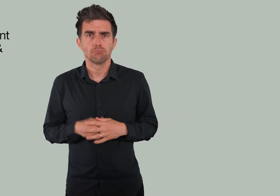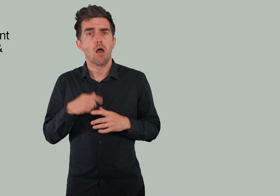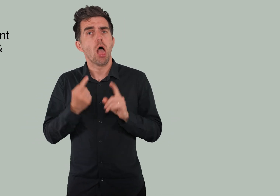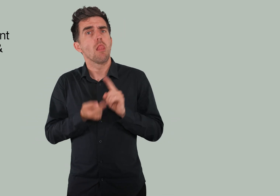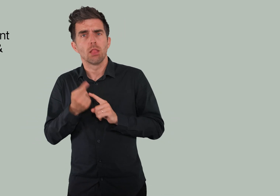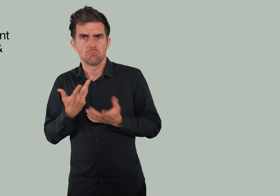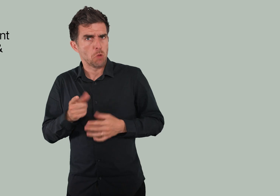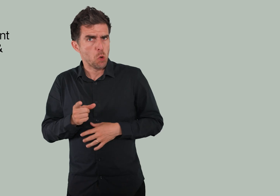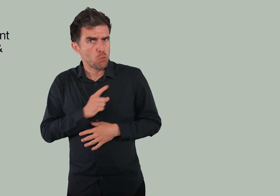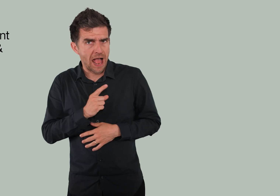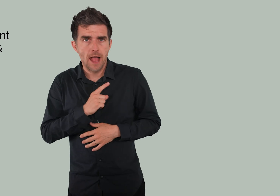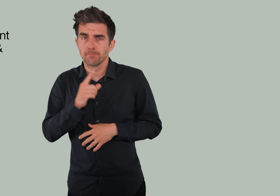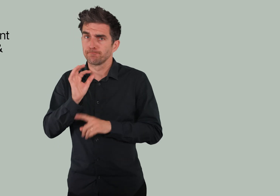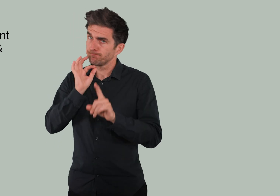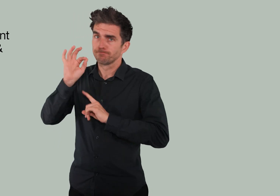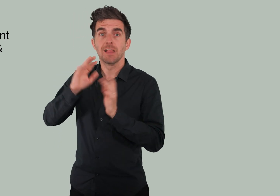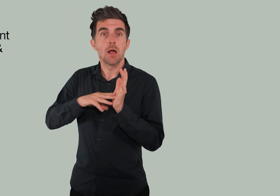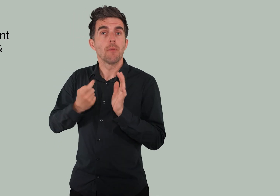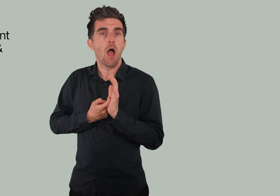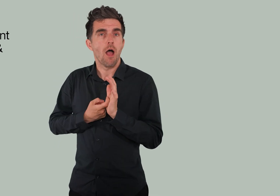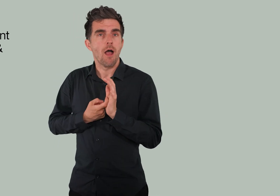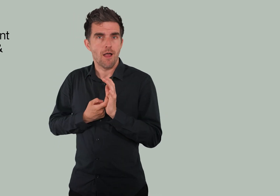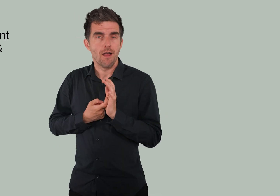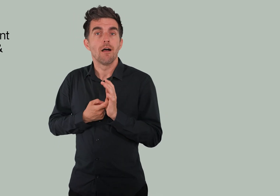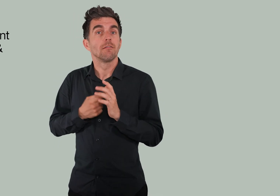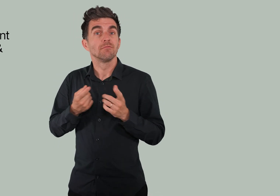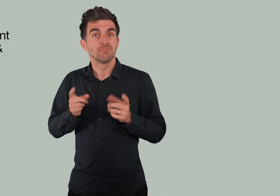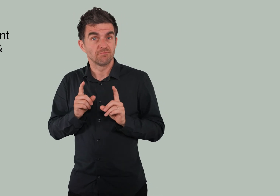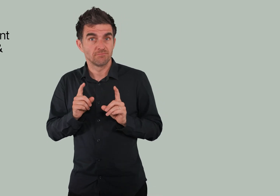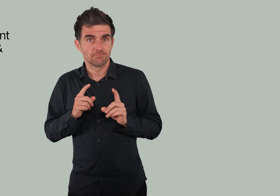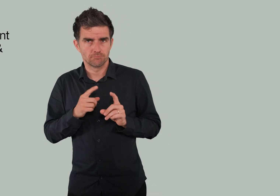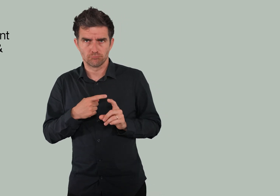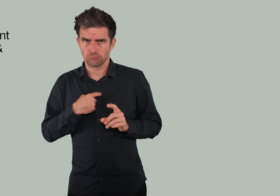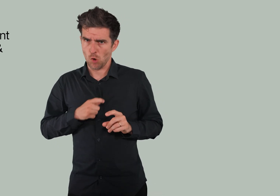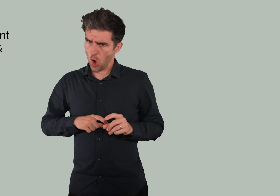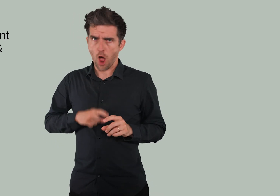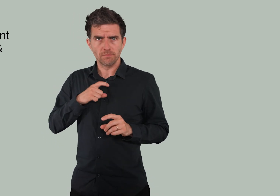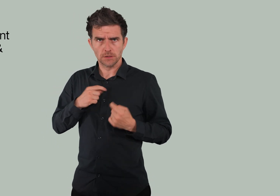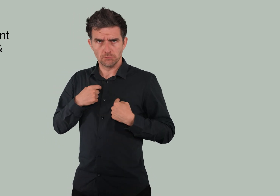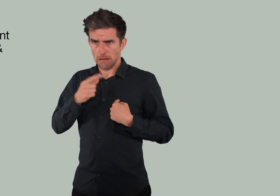Other reasons for requesting an MR include customer’s confidence